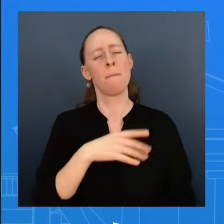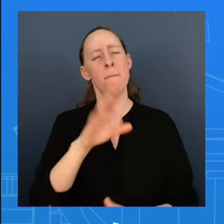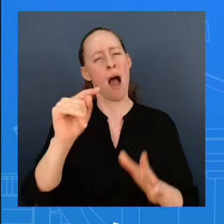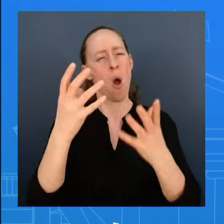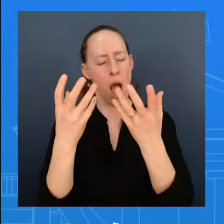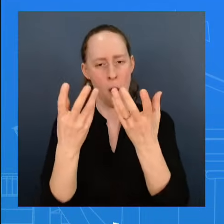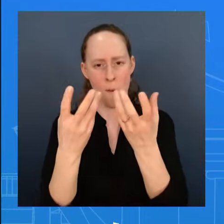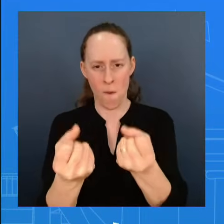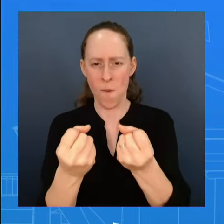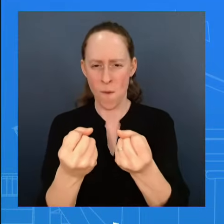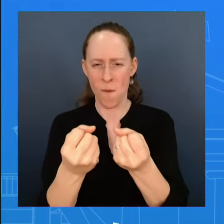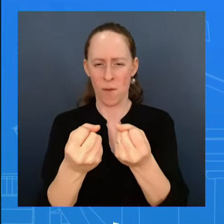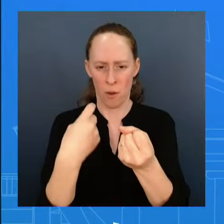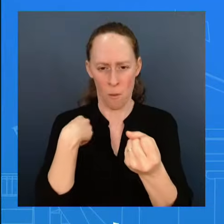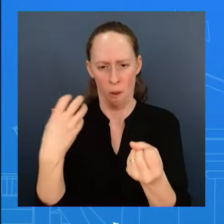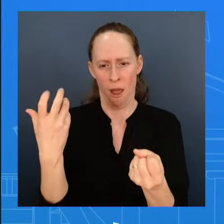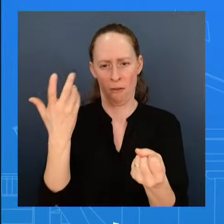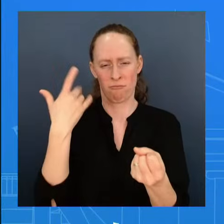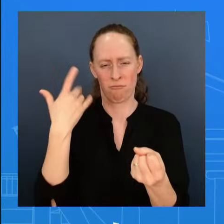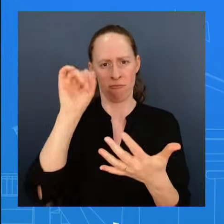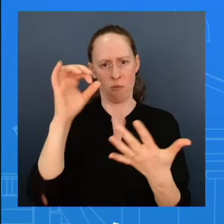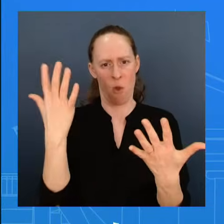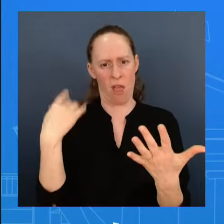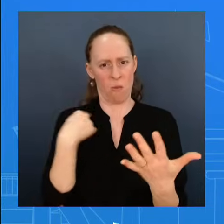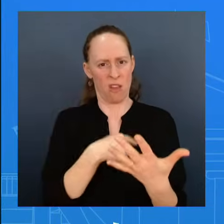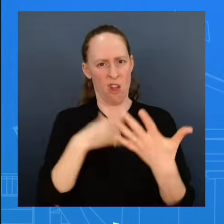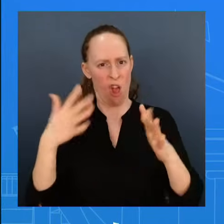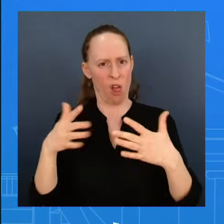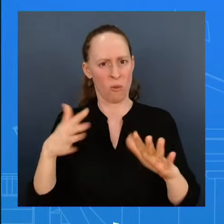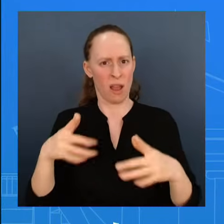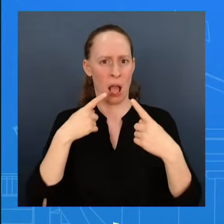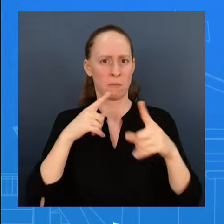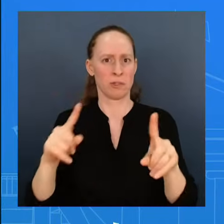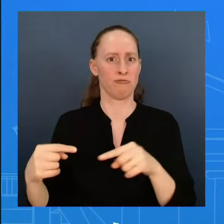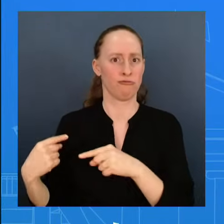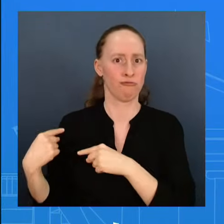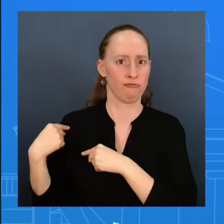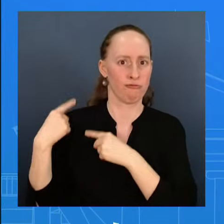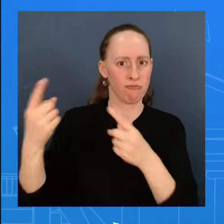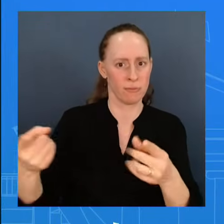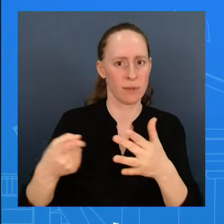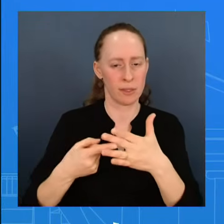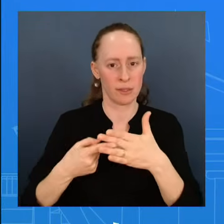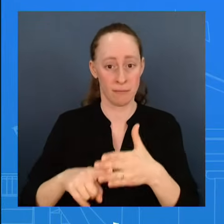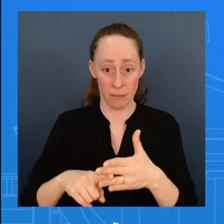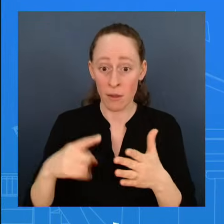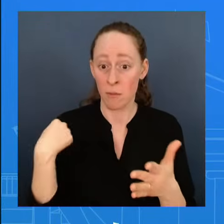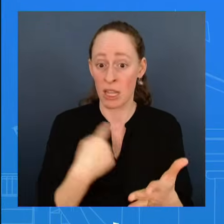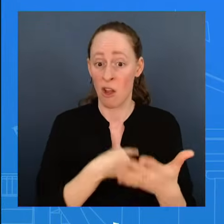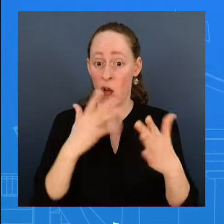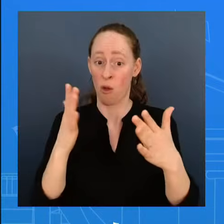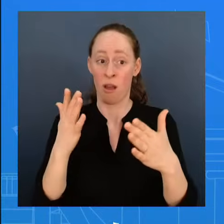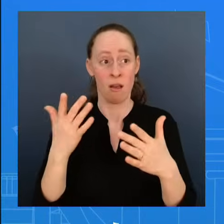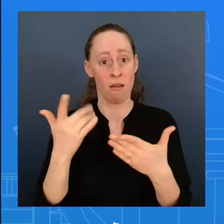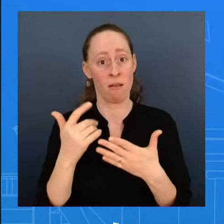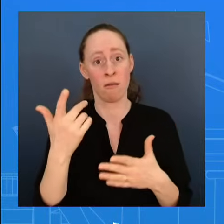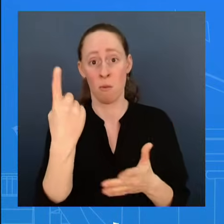Right? We have helped more than 1,800 American citizens and their families leave Gaza, many of whom have come to the United States,